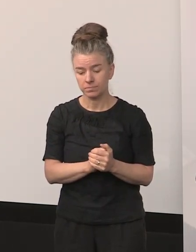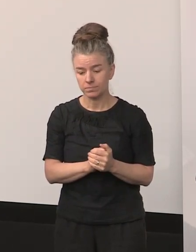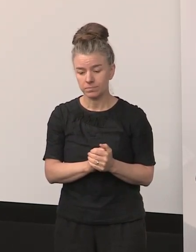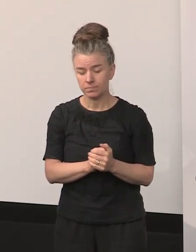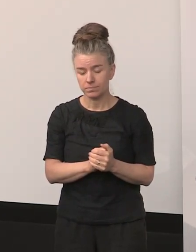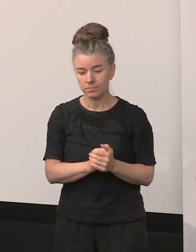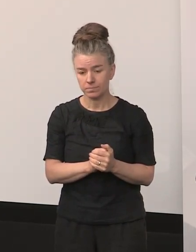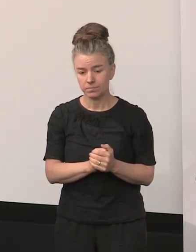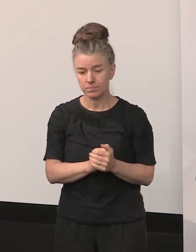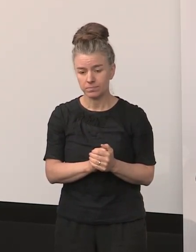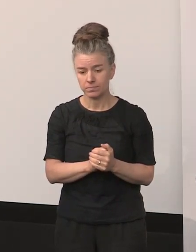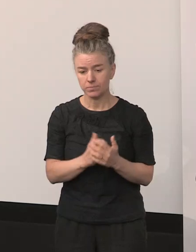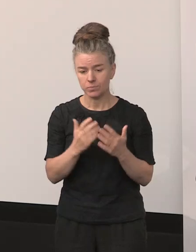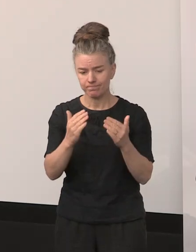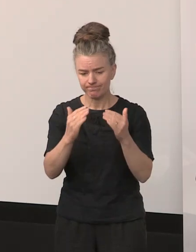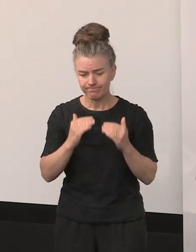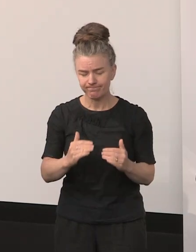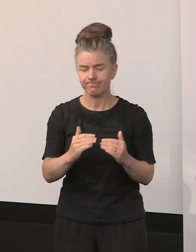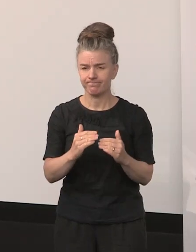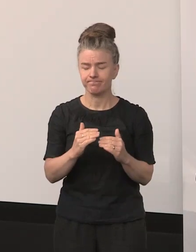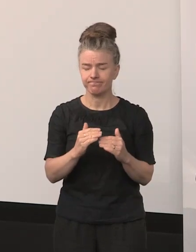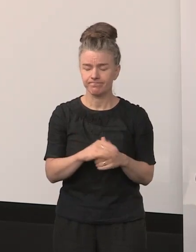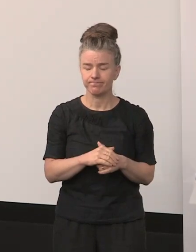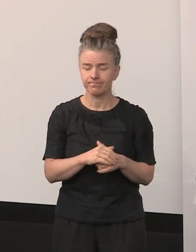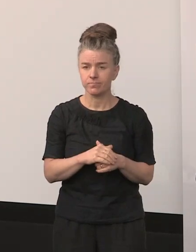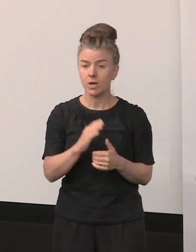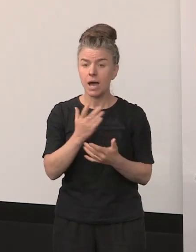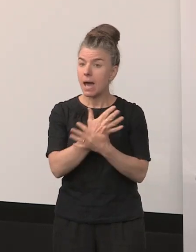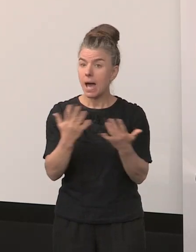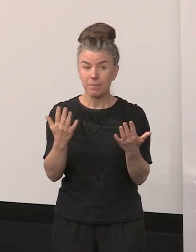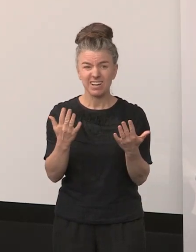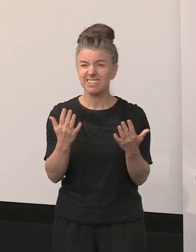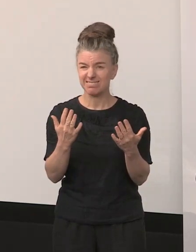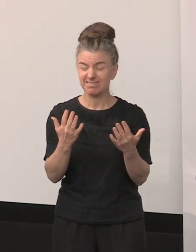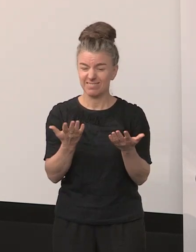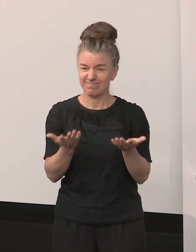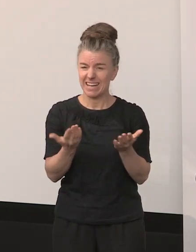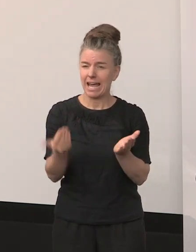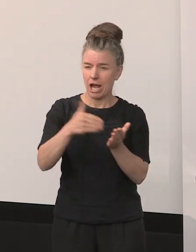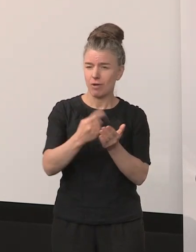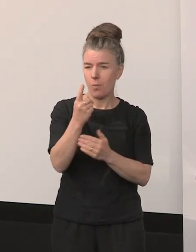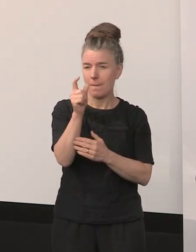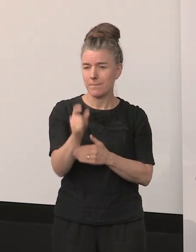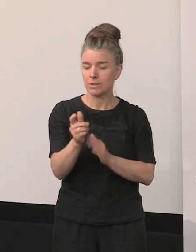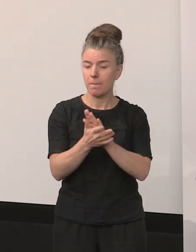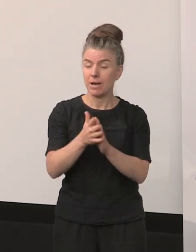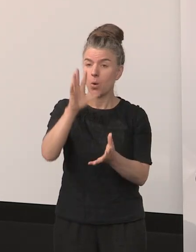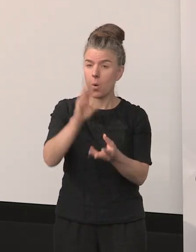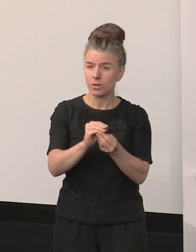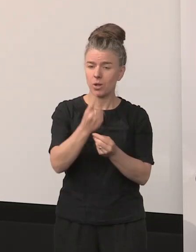addition to the testing done of the contacts there. So,